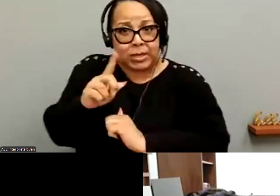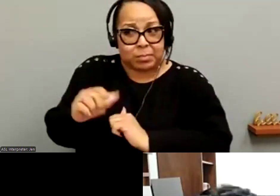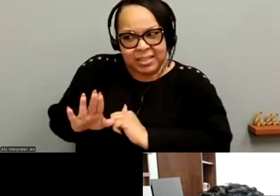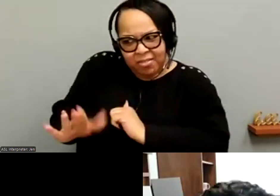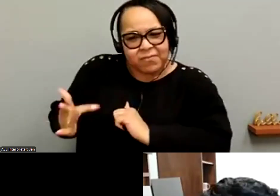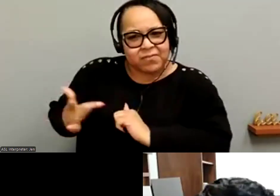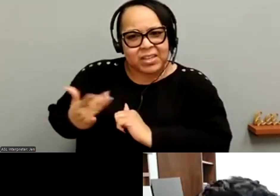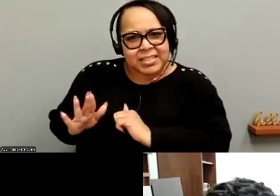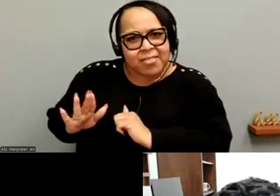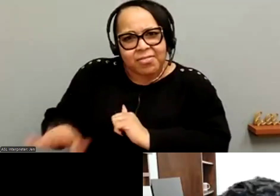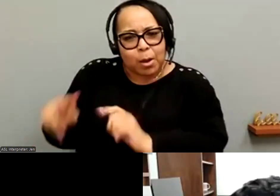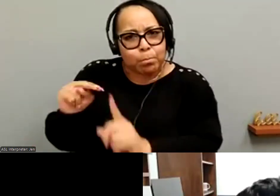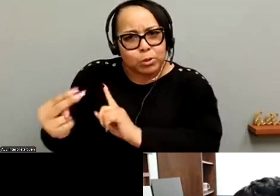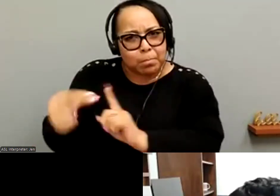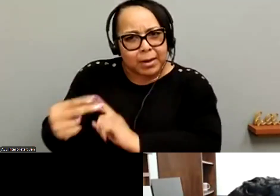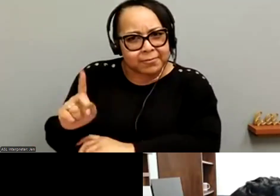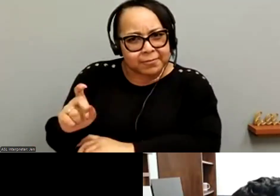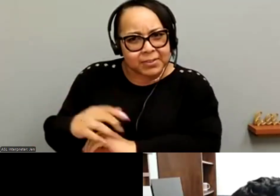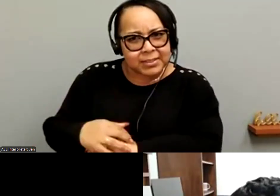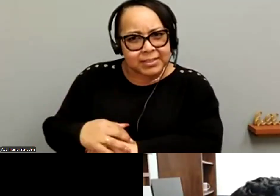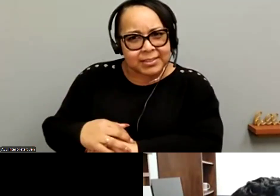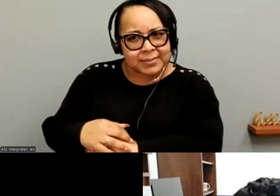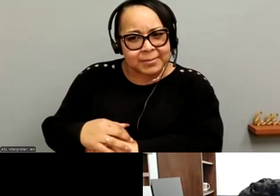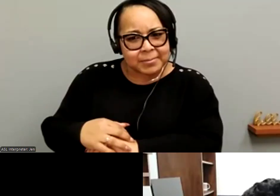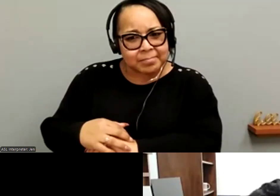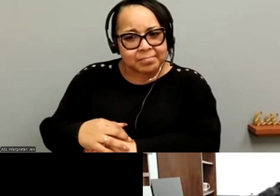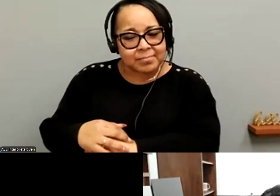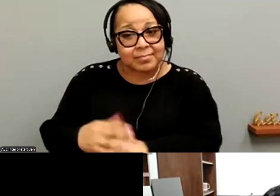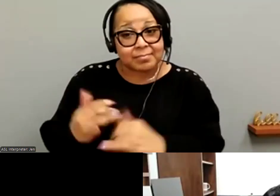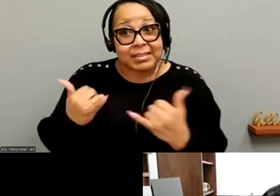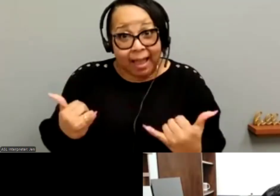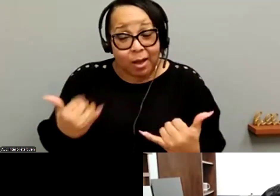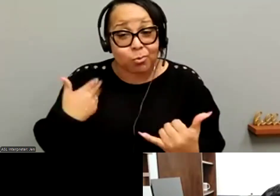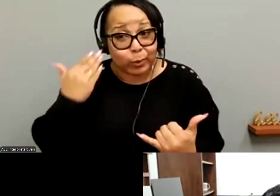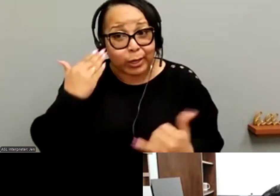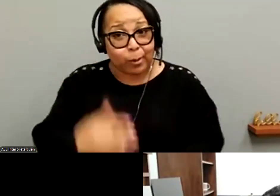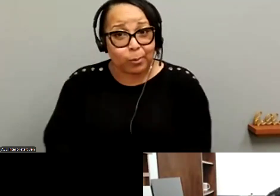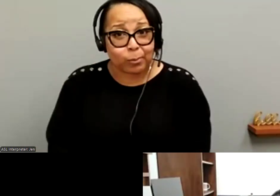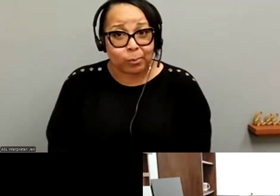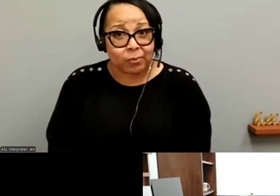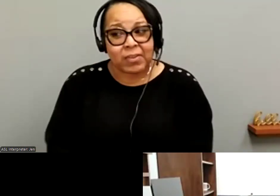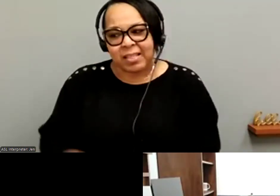13:12:08 and their perspectives? Now 13:12:13 we know that they feel less